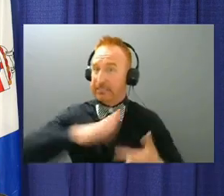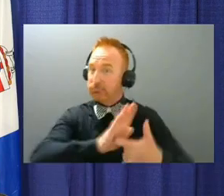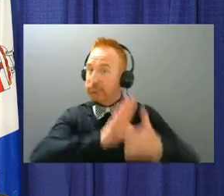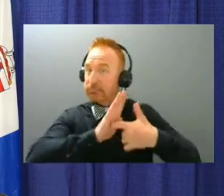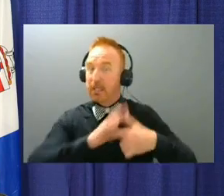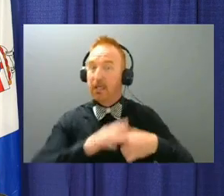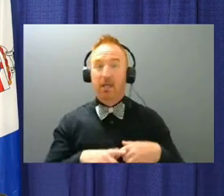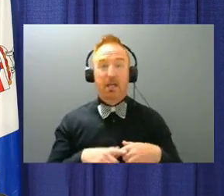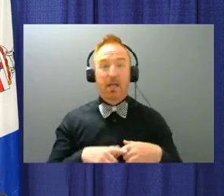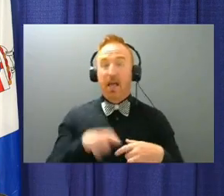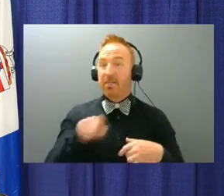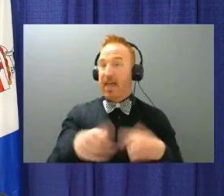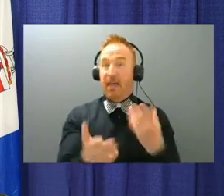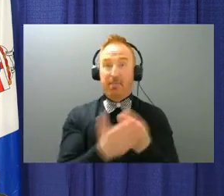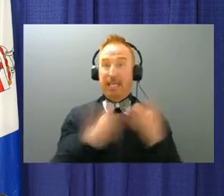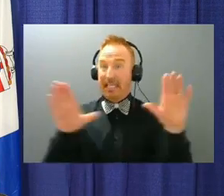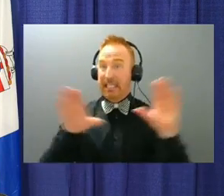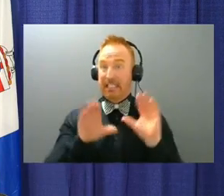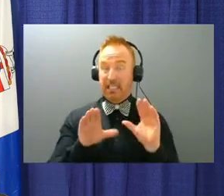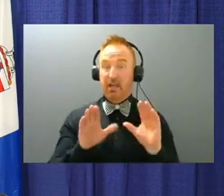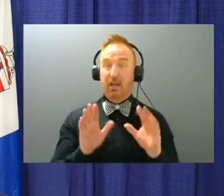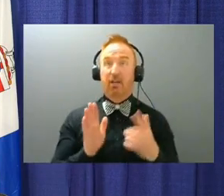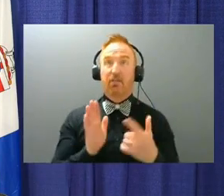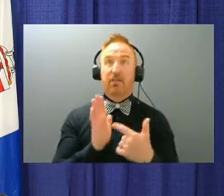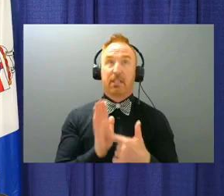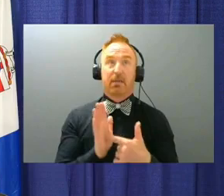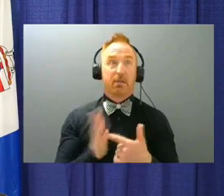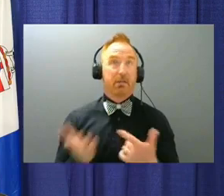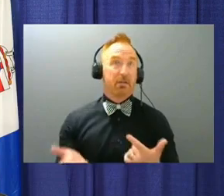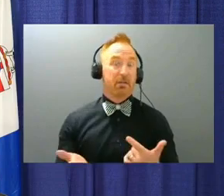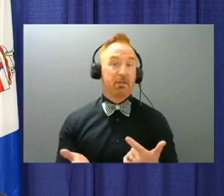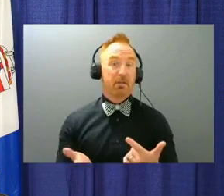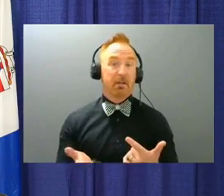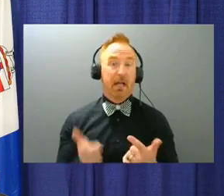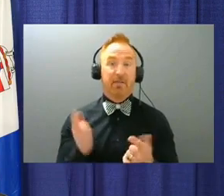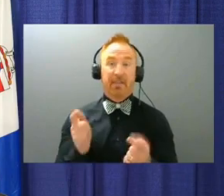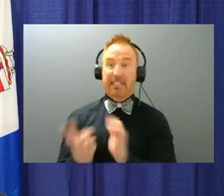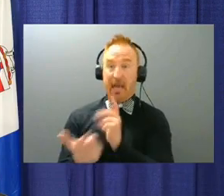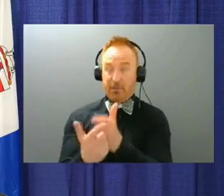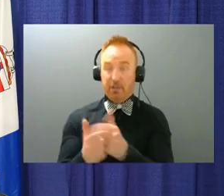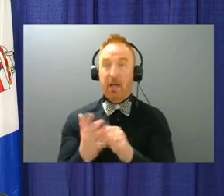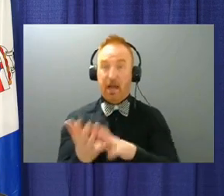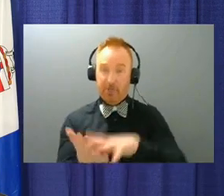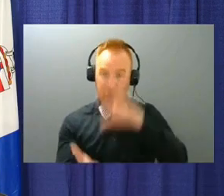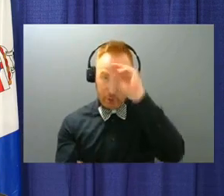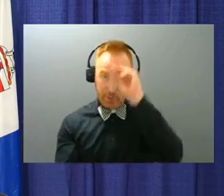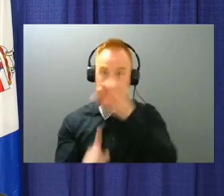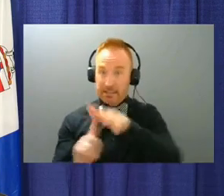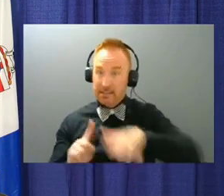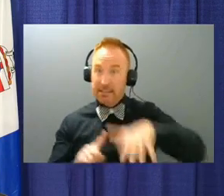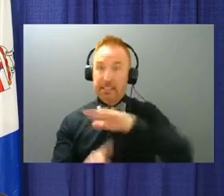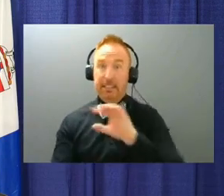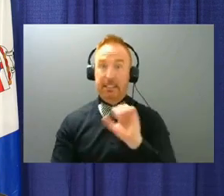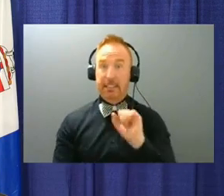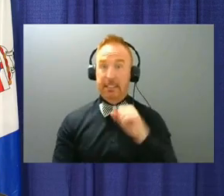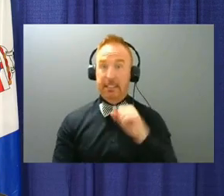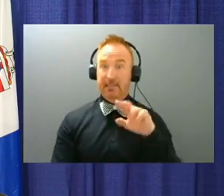What are those things? That's exactly what the sponsor for. Things like the adaptation of those learning spaces.